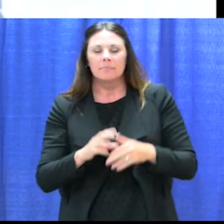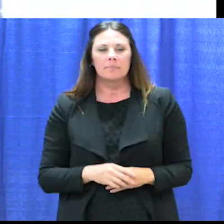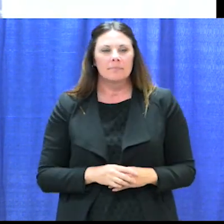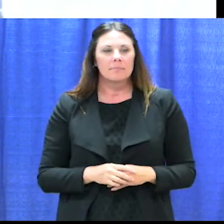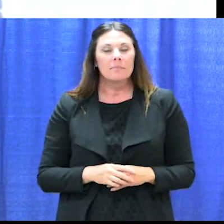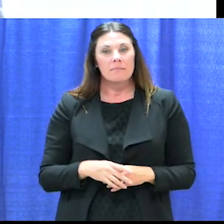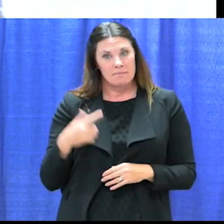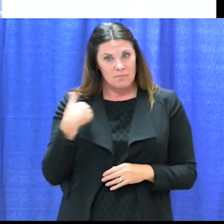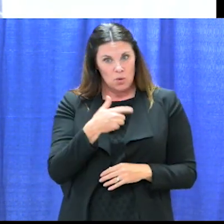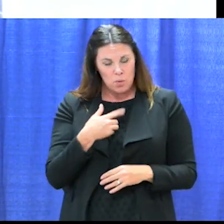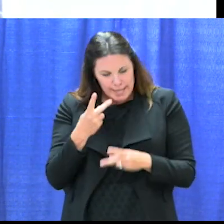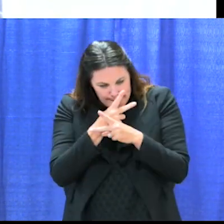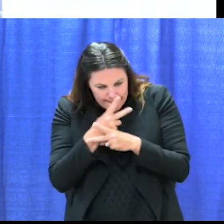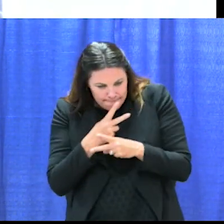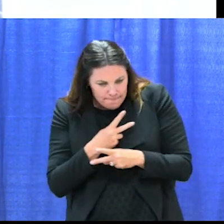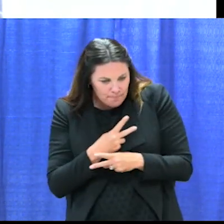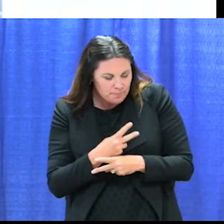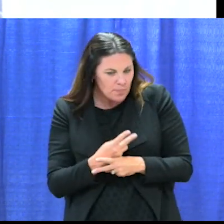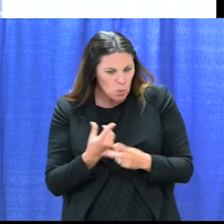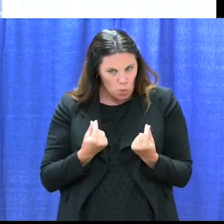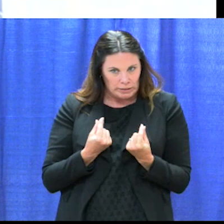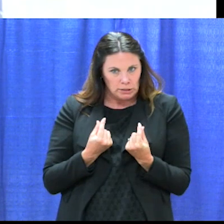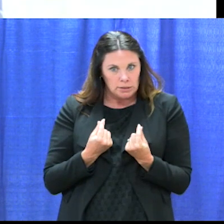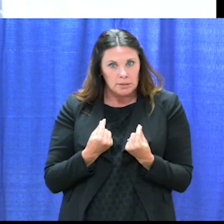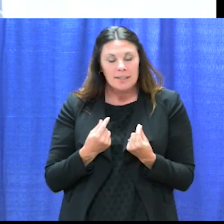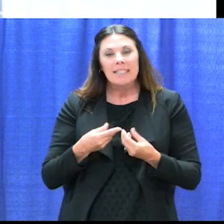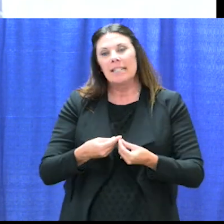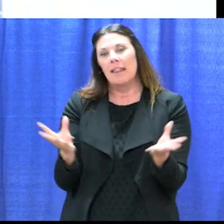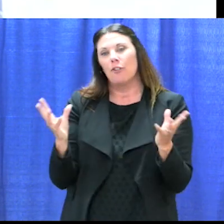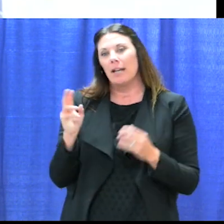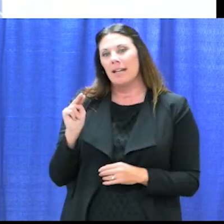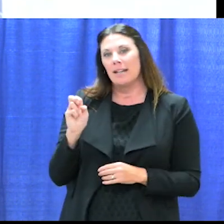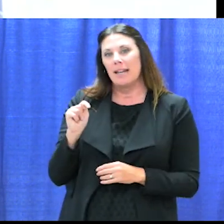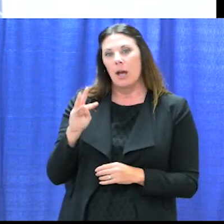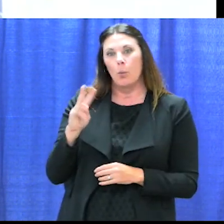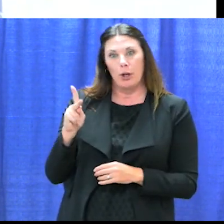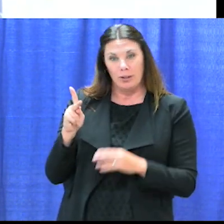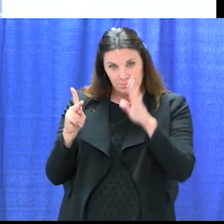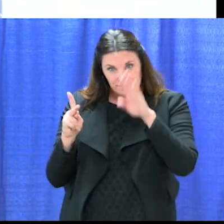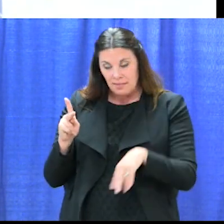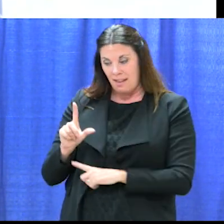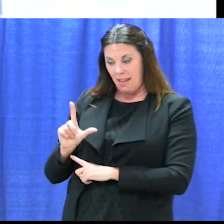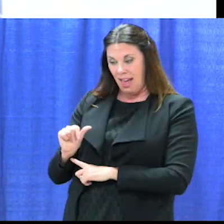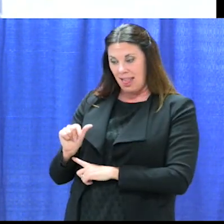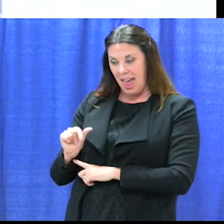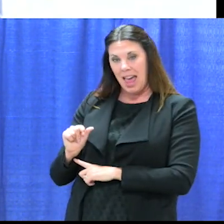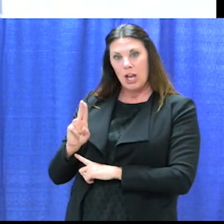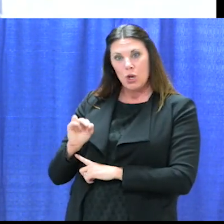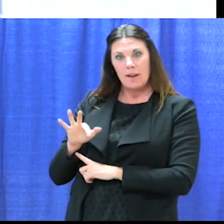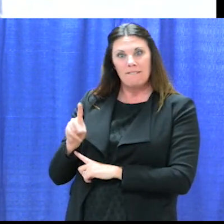of distance learning. We'll be using our delivery network to support LA Unified District with approximately 20,000